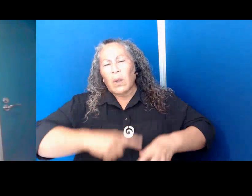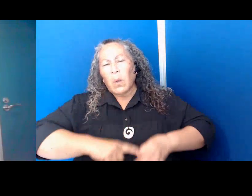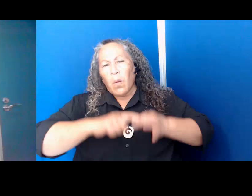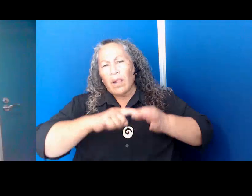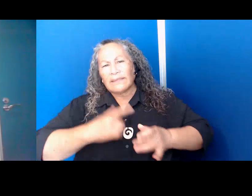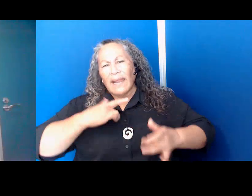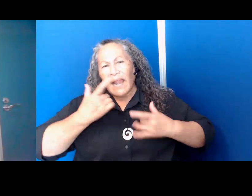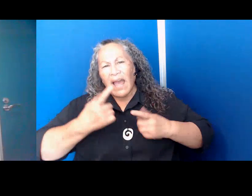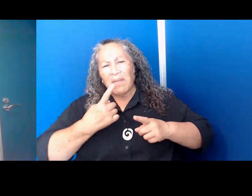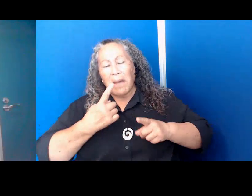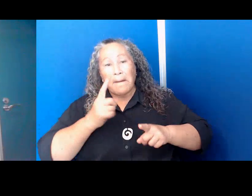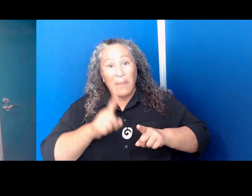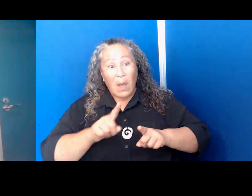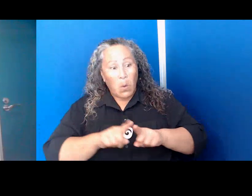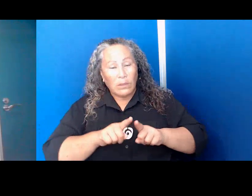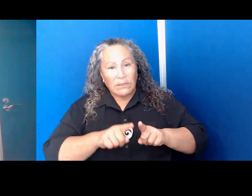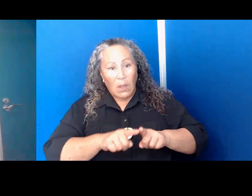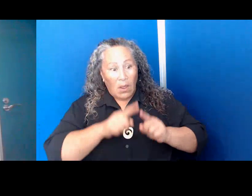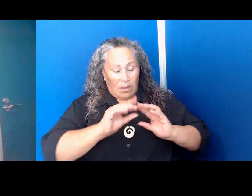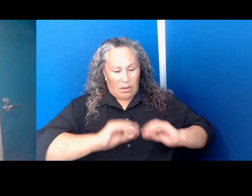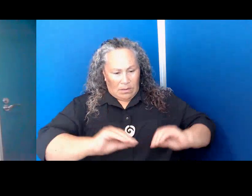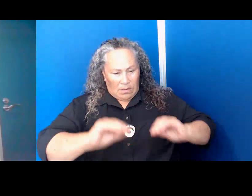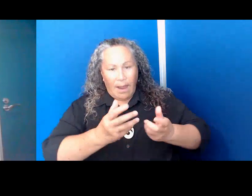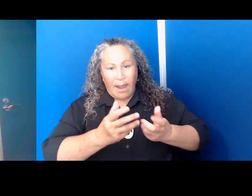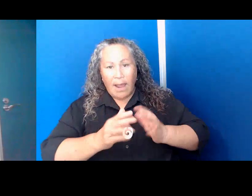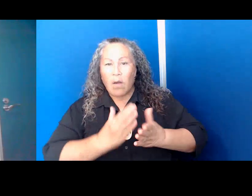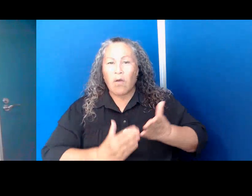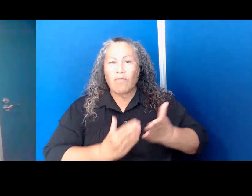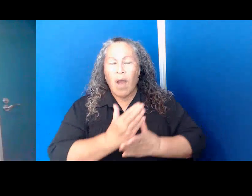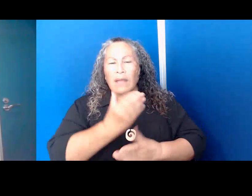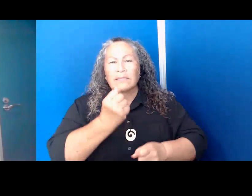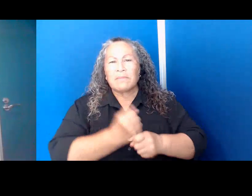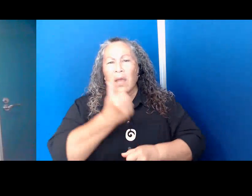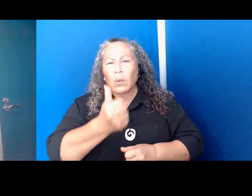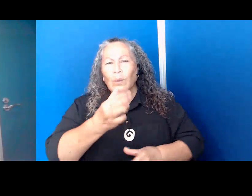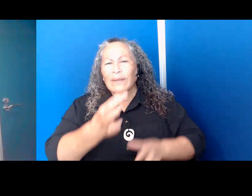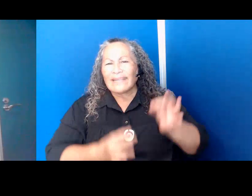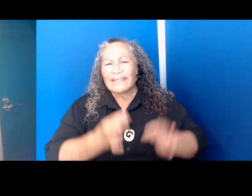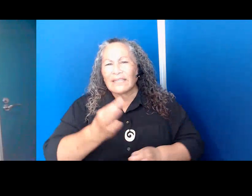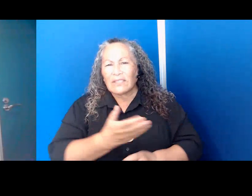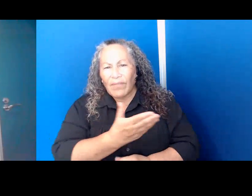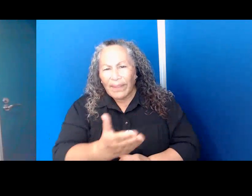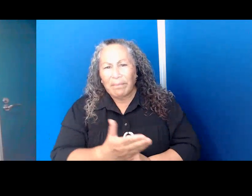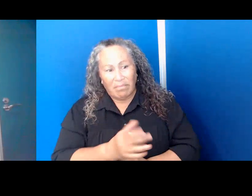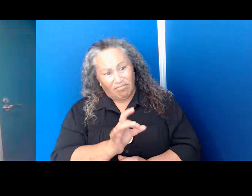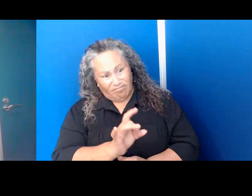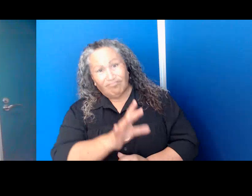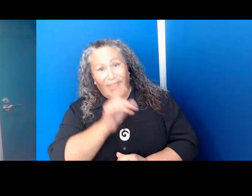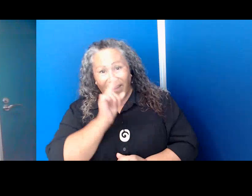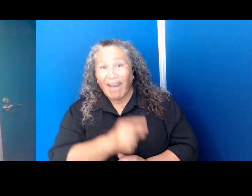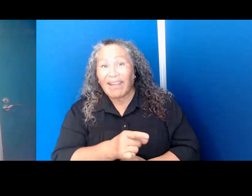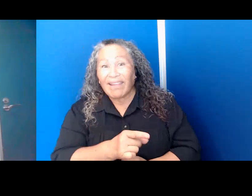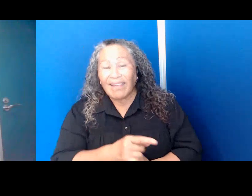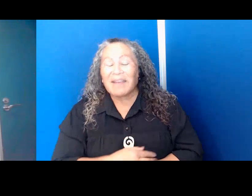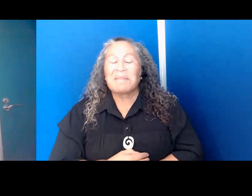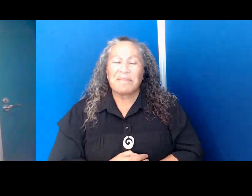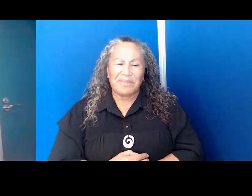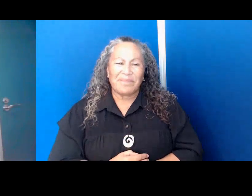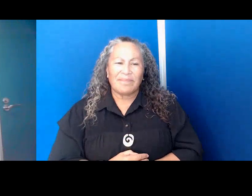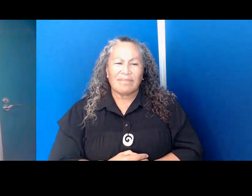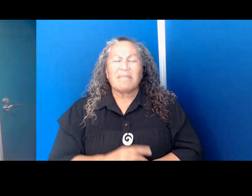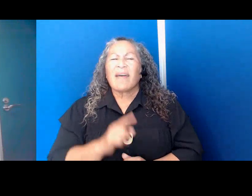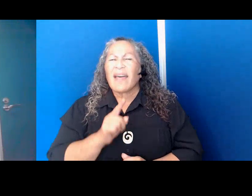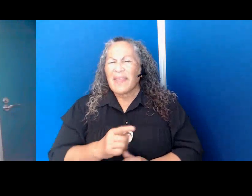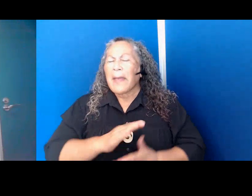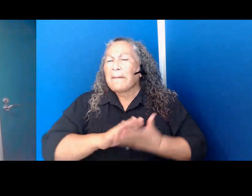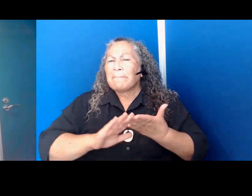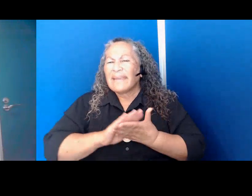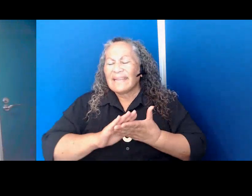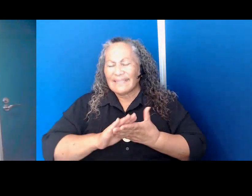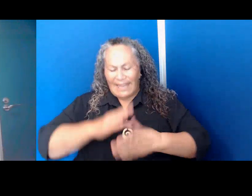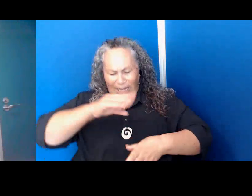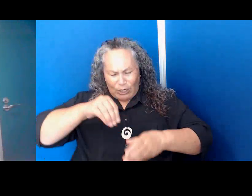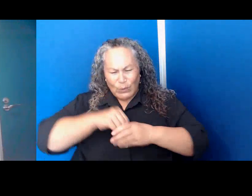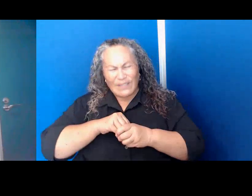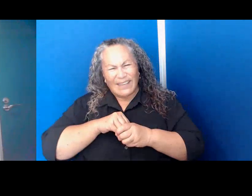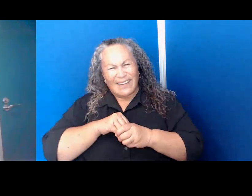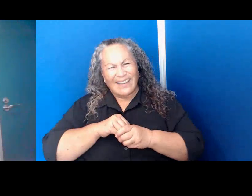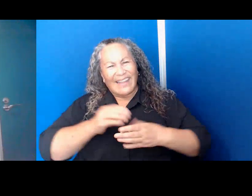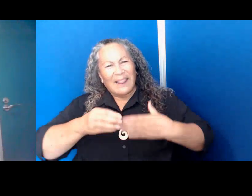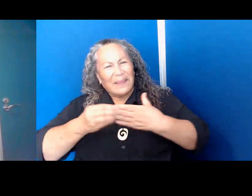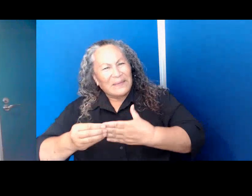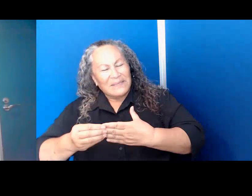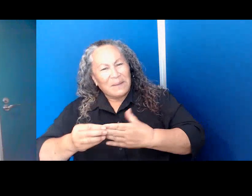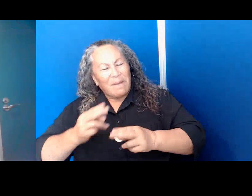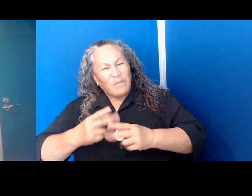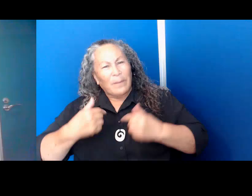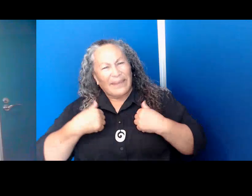own decisions. To me, that's what inclusion and true leadership are about. So we all have a role,